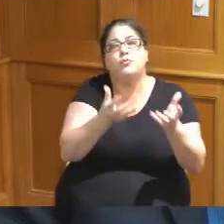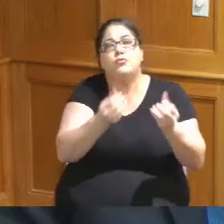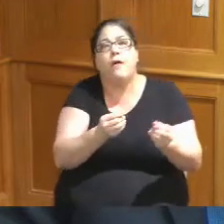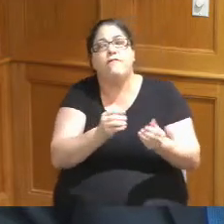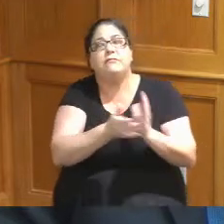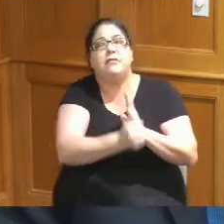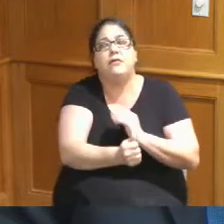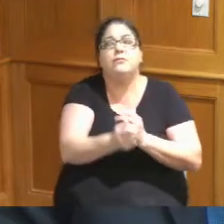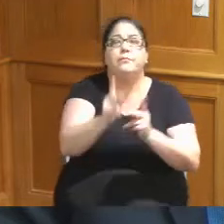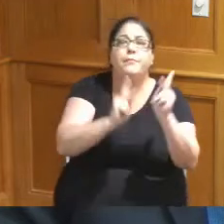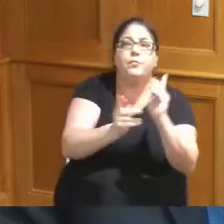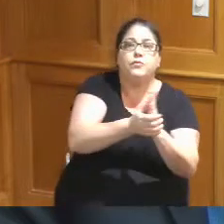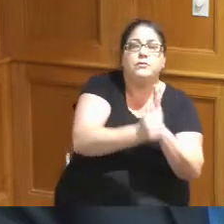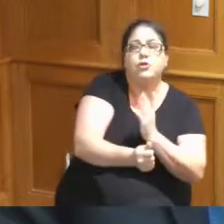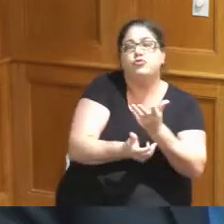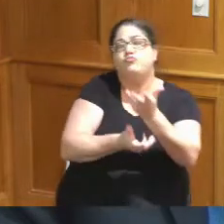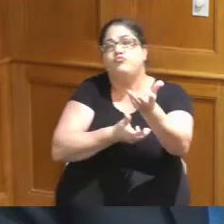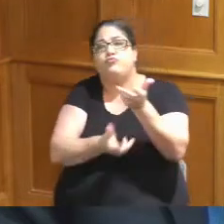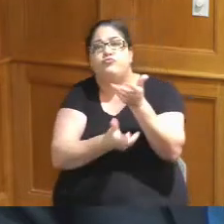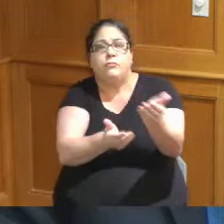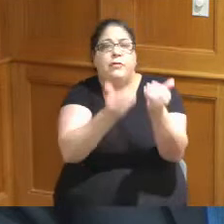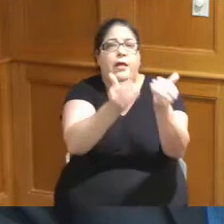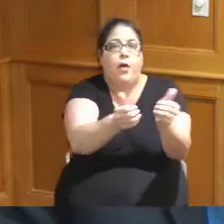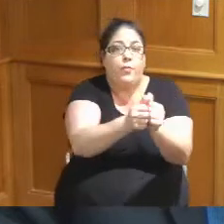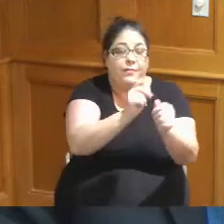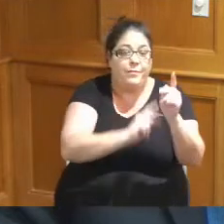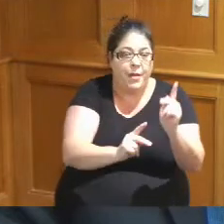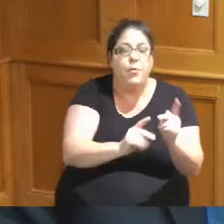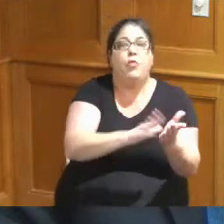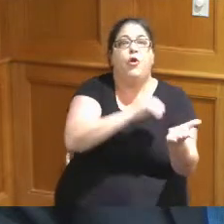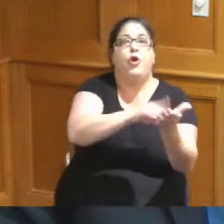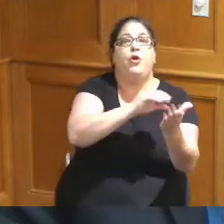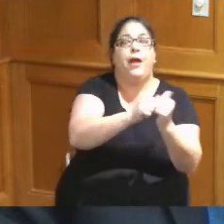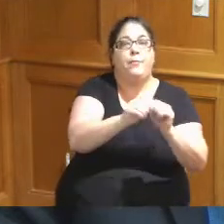themselves when they're applying for jobs and they have the skill set to do that so congratulations